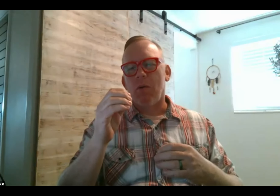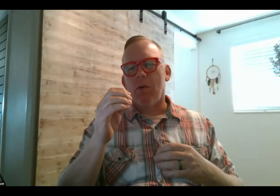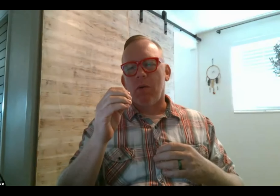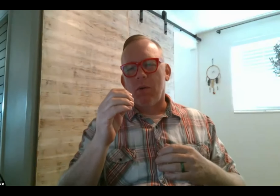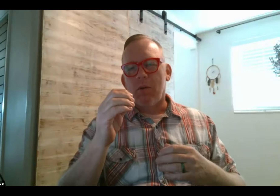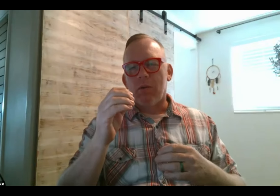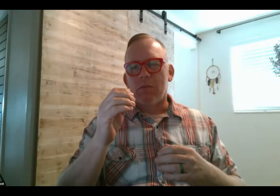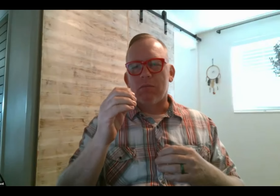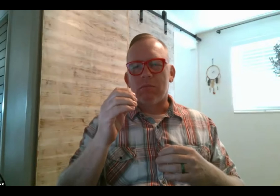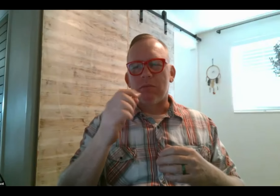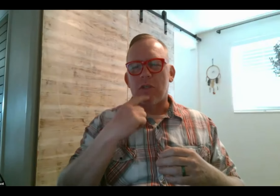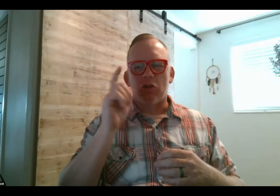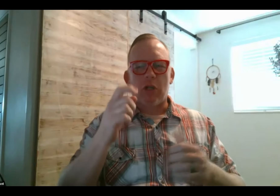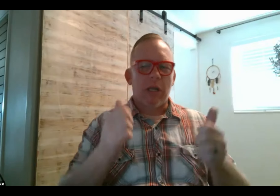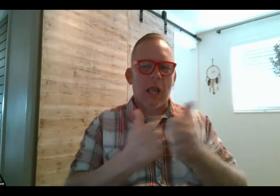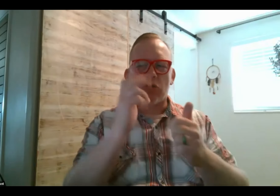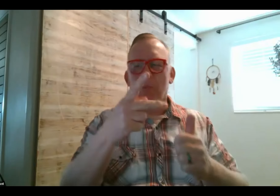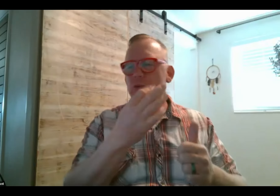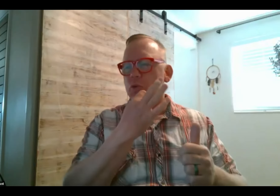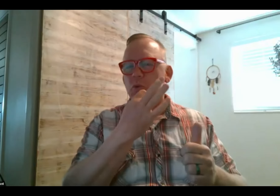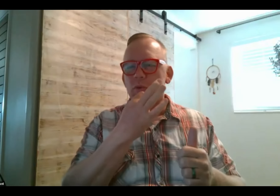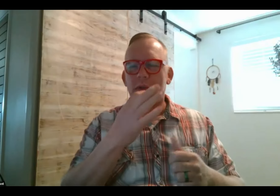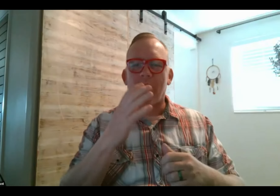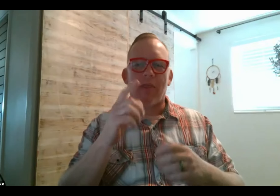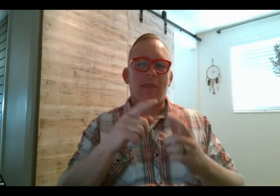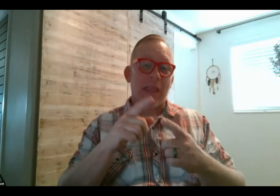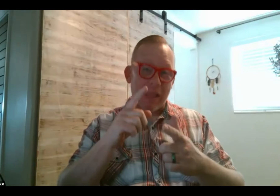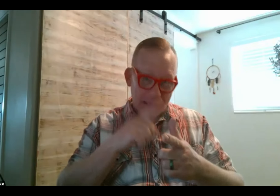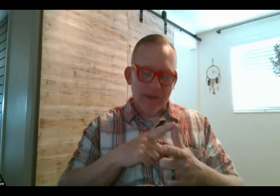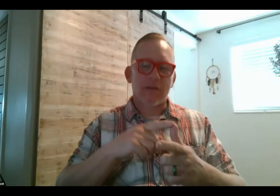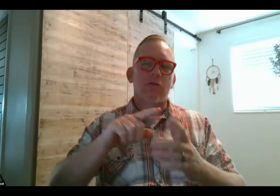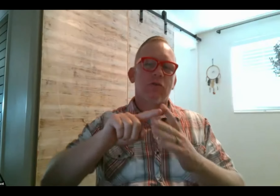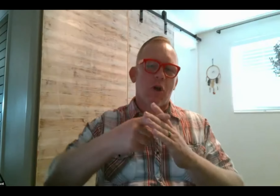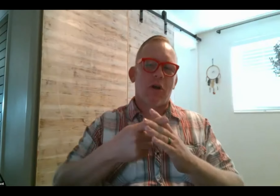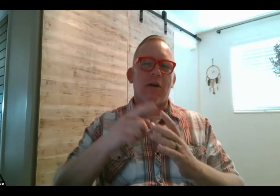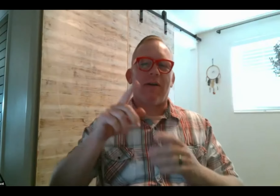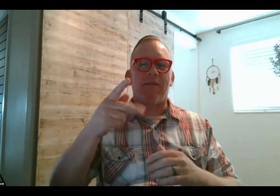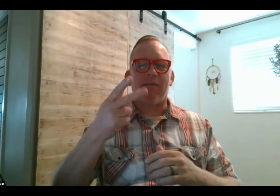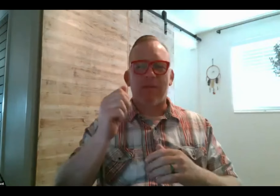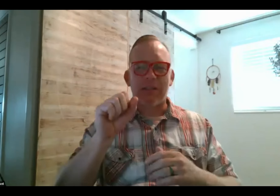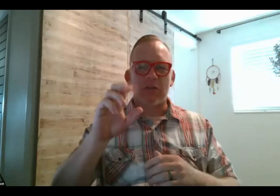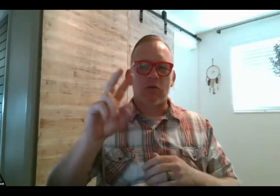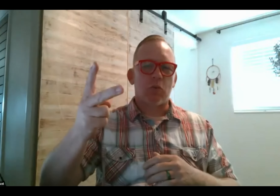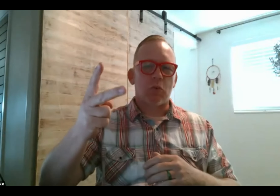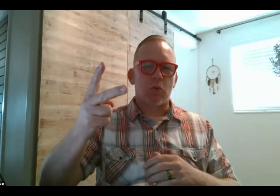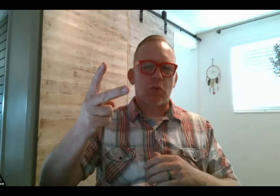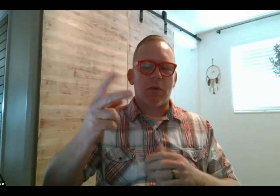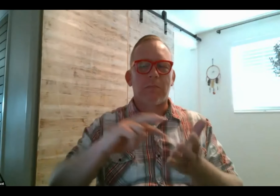been some delays with scheduling, hopefully we will be caught up soon and then we can